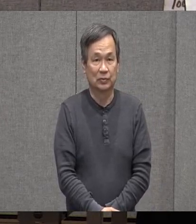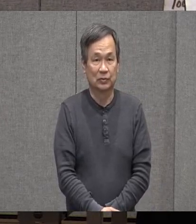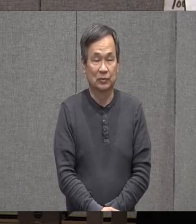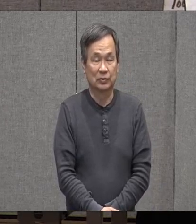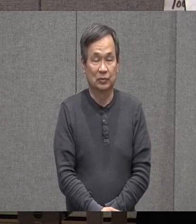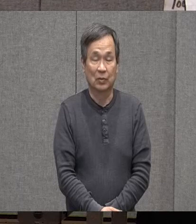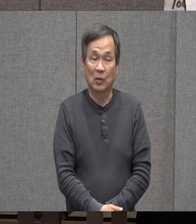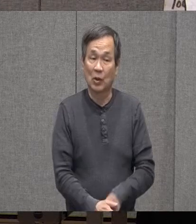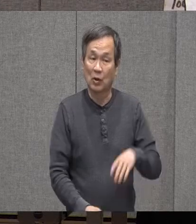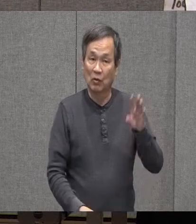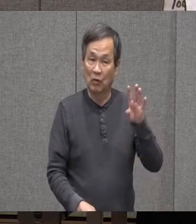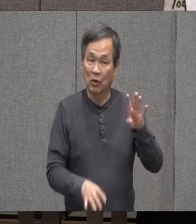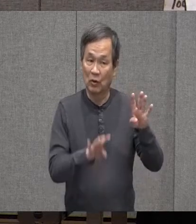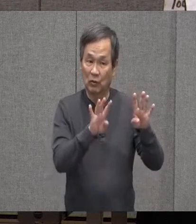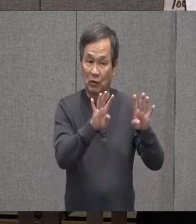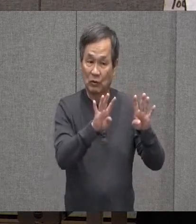Four plus four for eight.